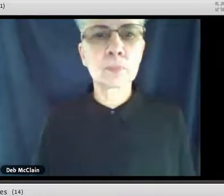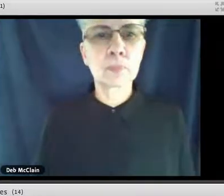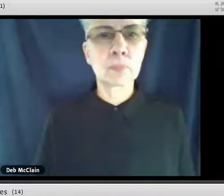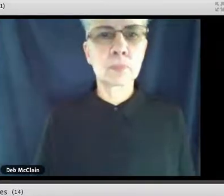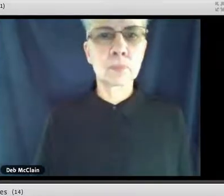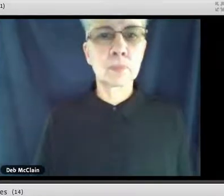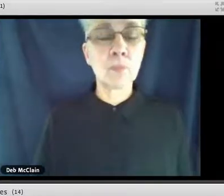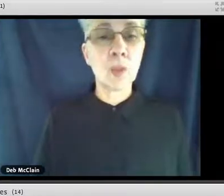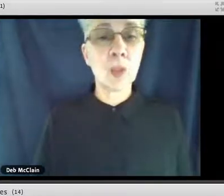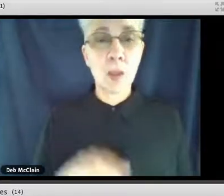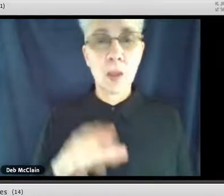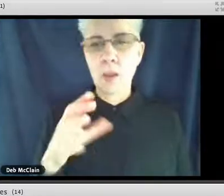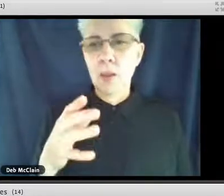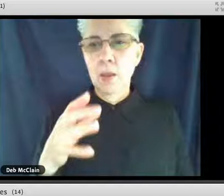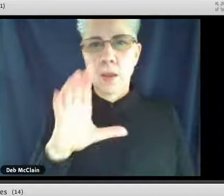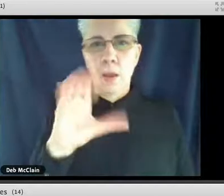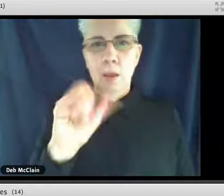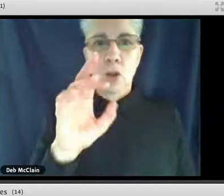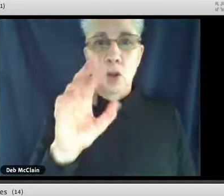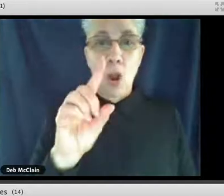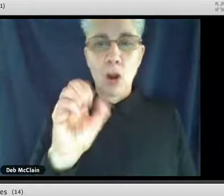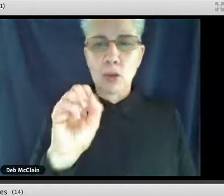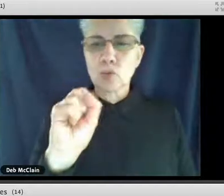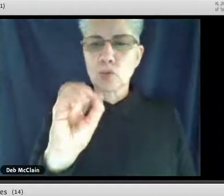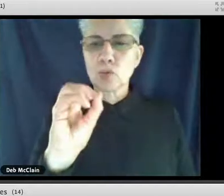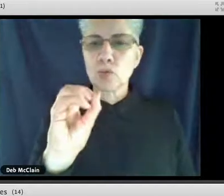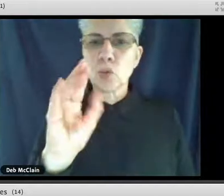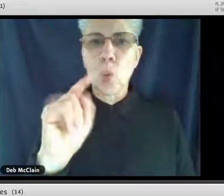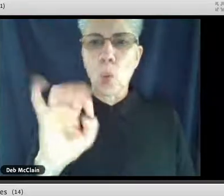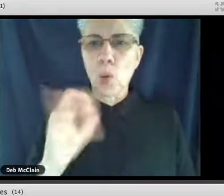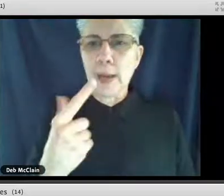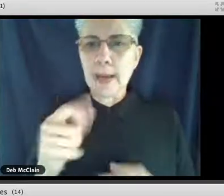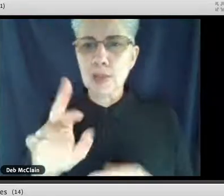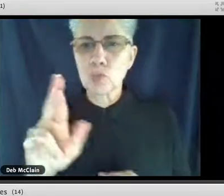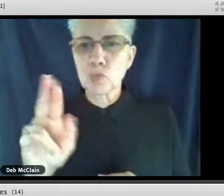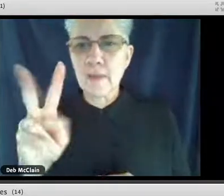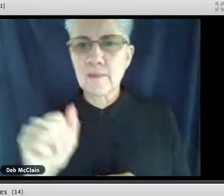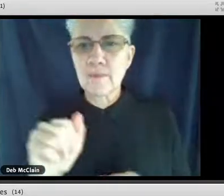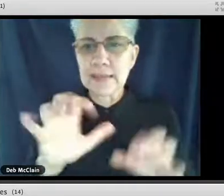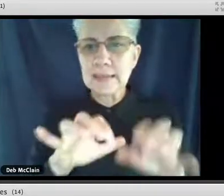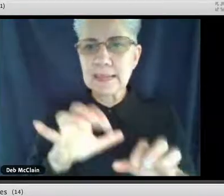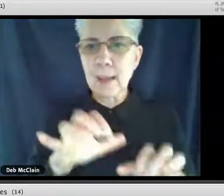So card sorting... As Reba is typing, I'm just going to sort of... Okay. All is good.